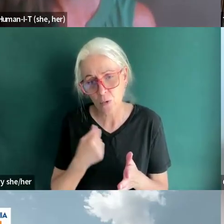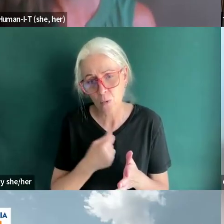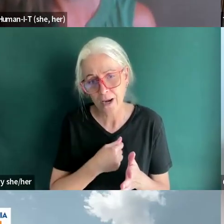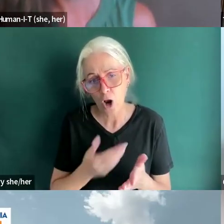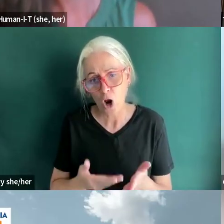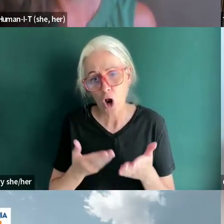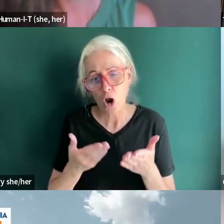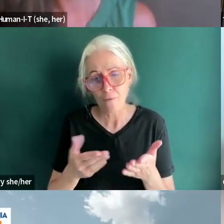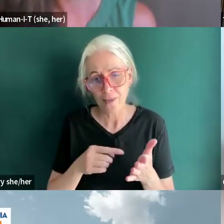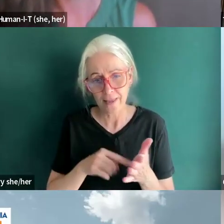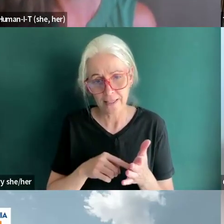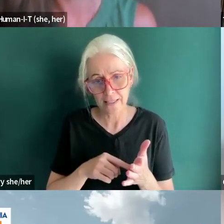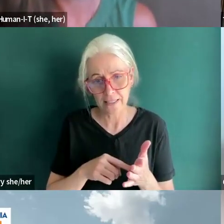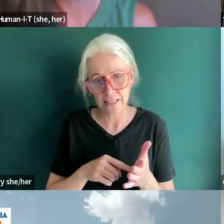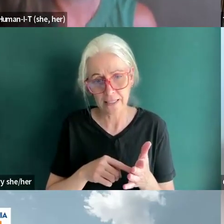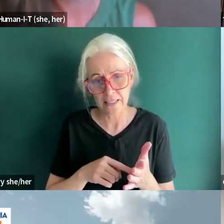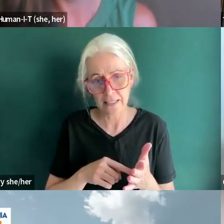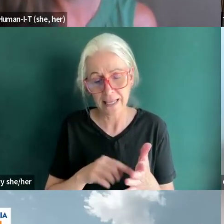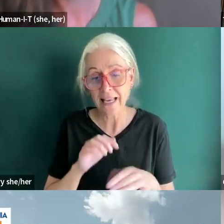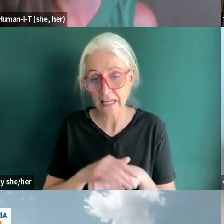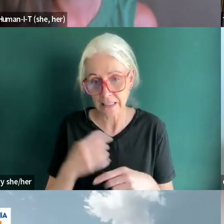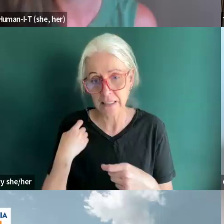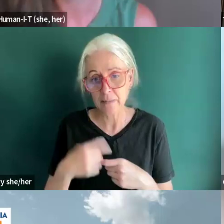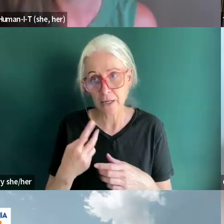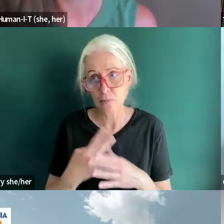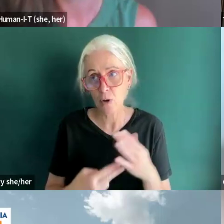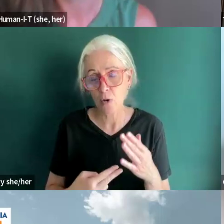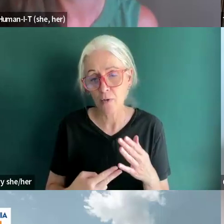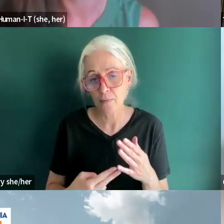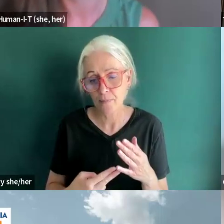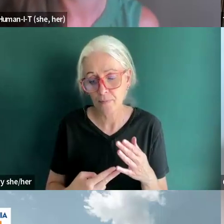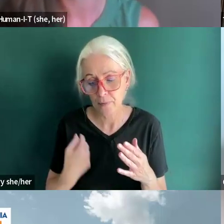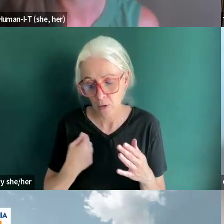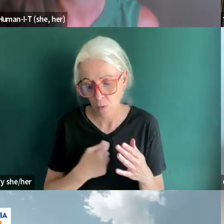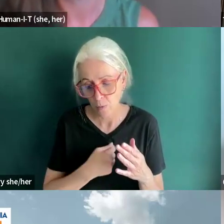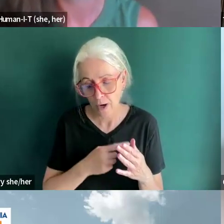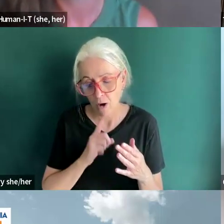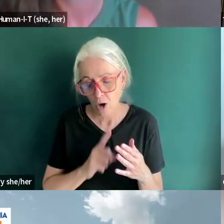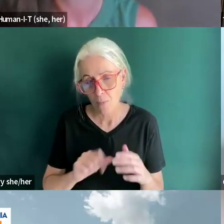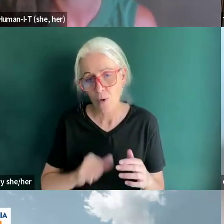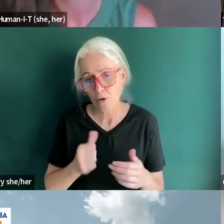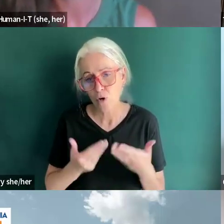offer this, you know, in both English and Spanish, and so we are proud to offer that bilingual